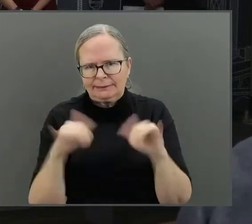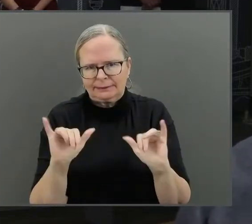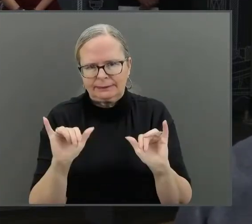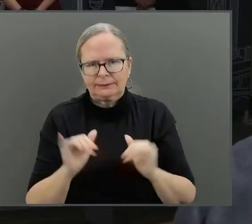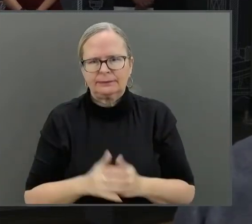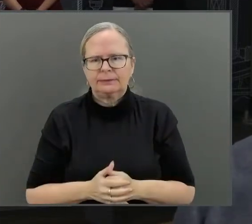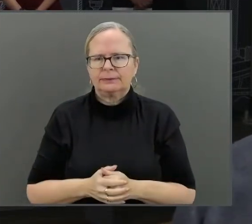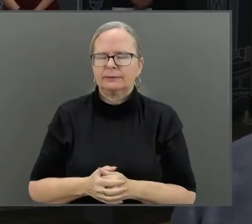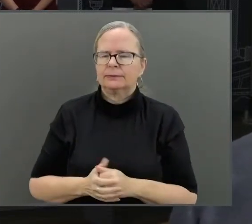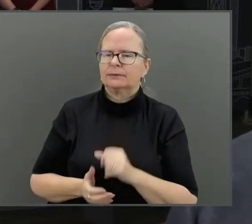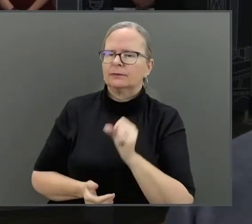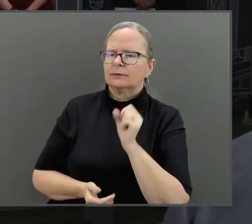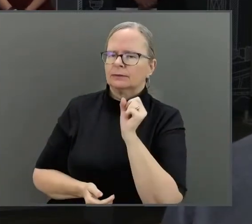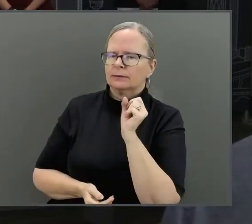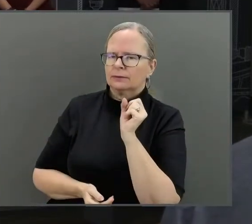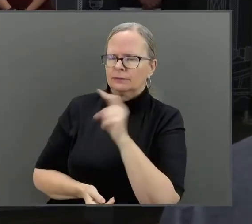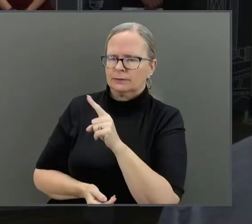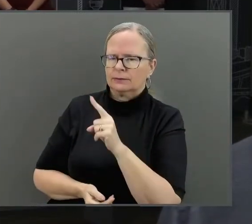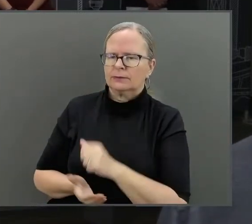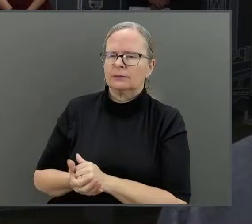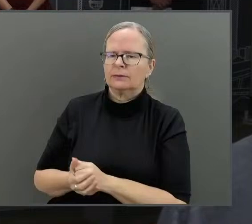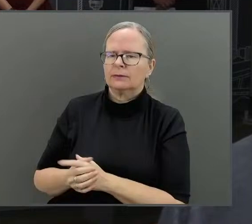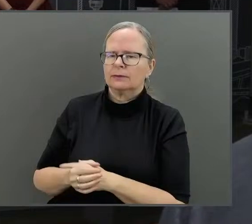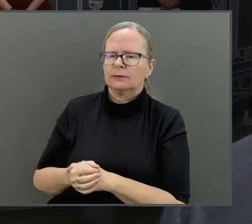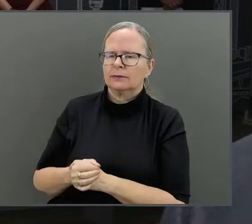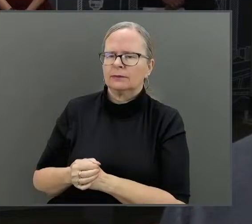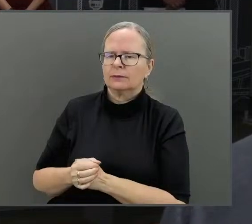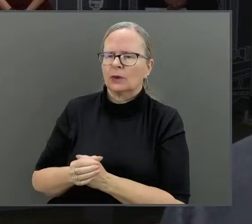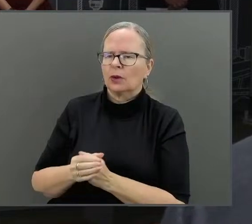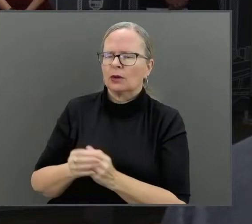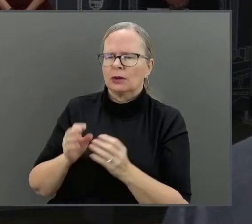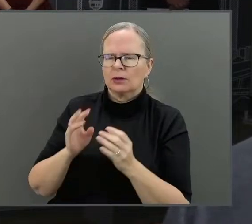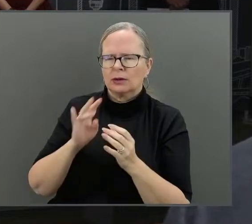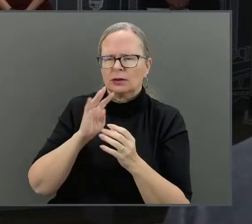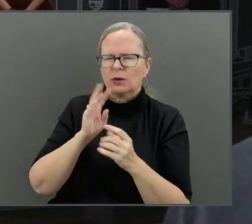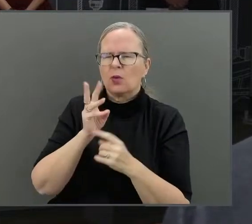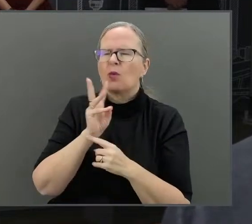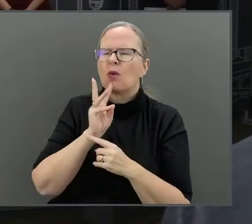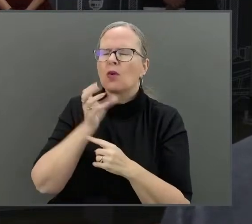nonpotable water are there any details of the exact locations when they'll be able to access